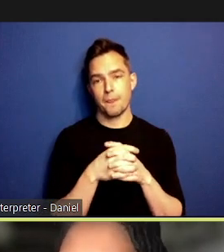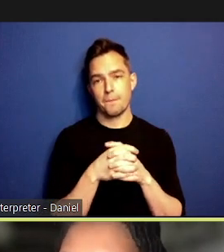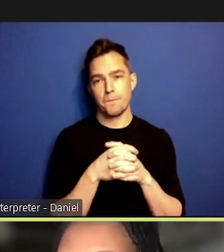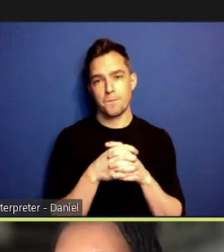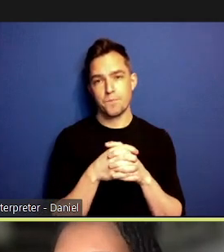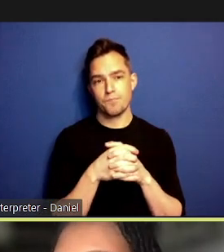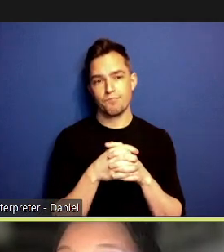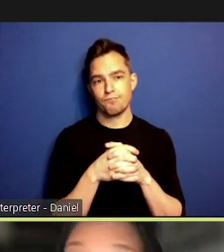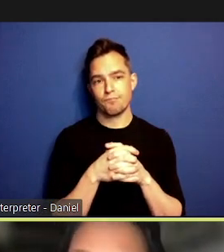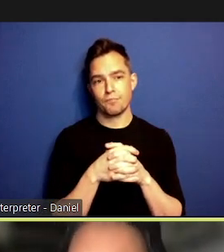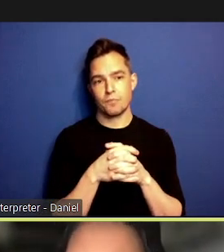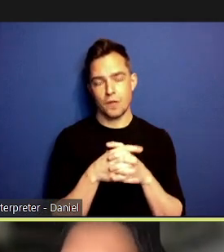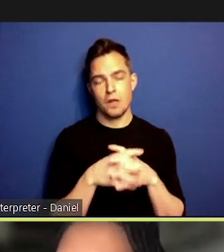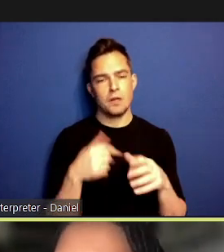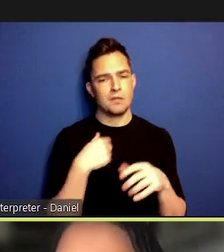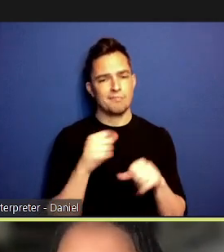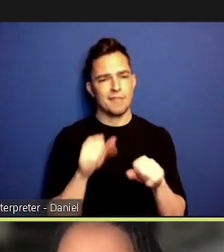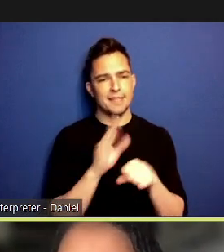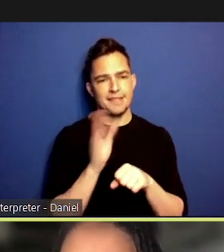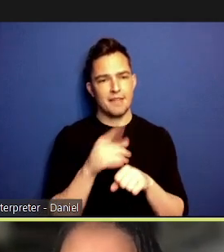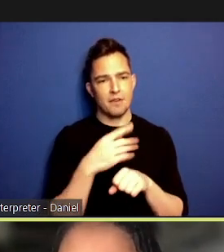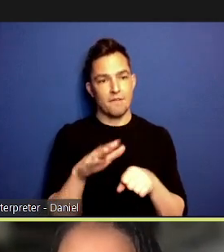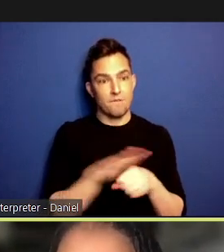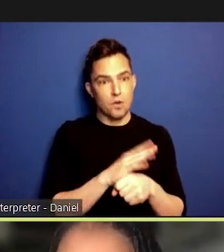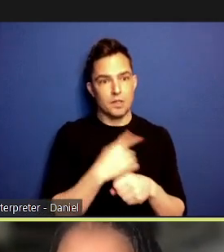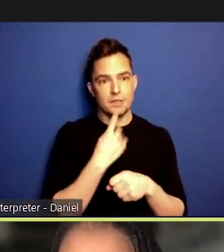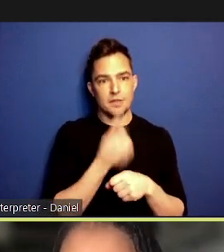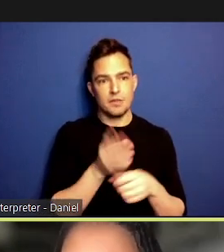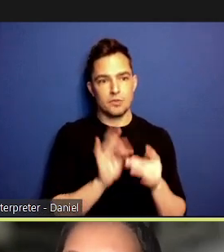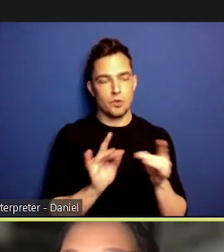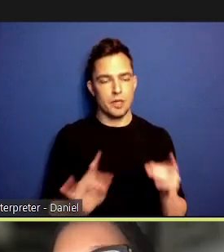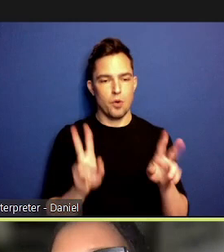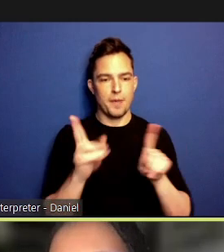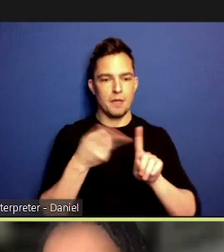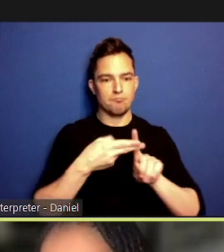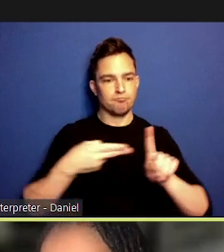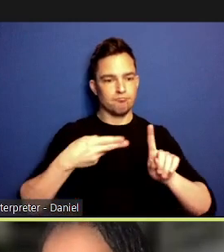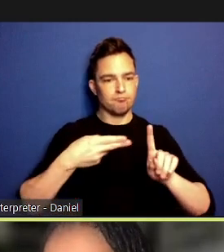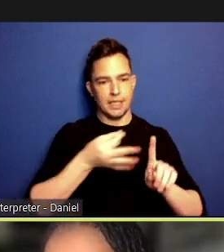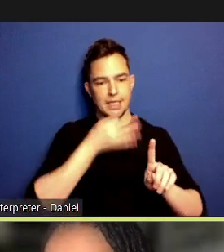tell the story or be named as an expert in how they experience school.